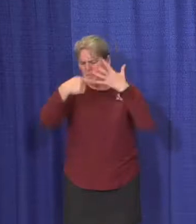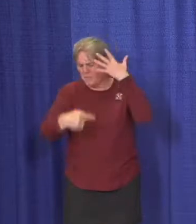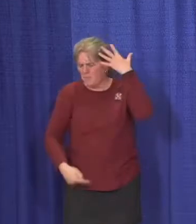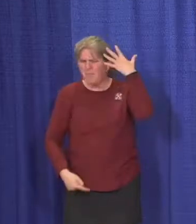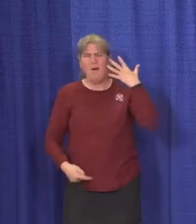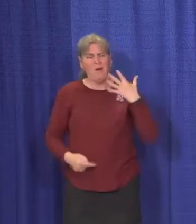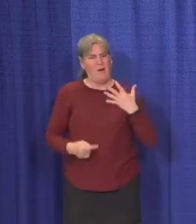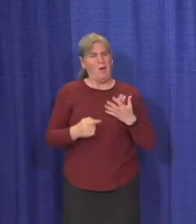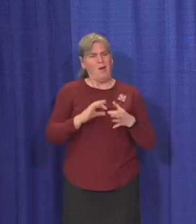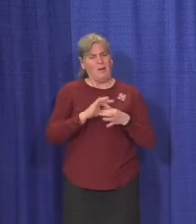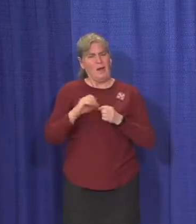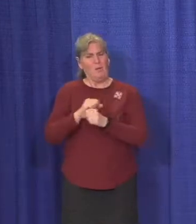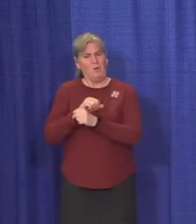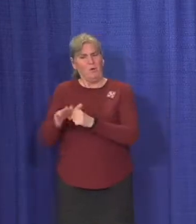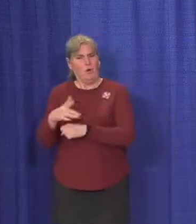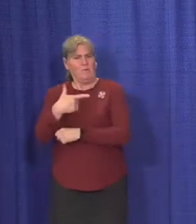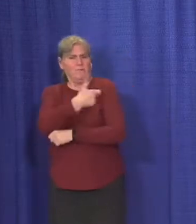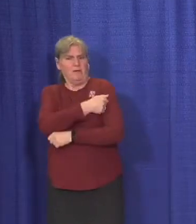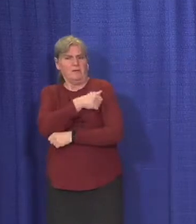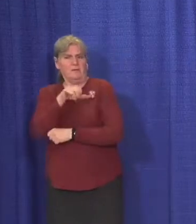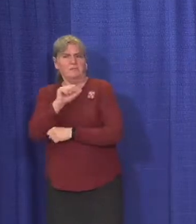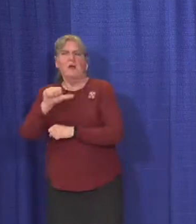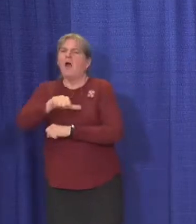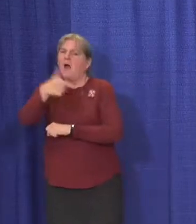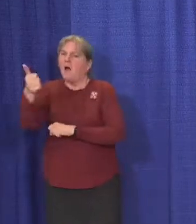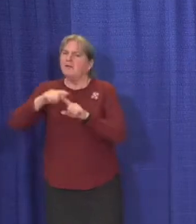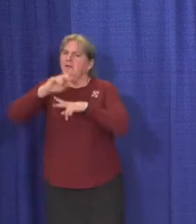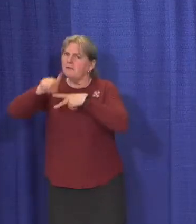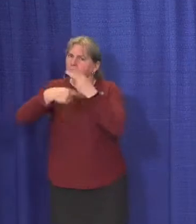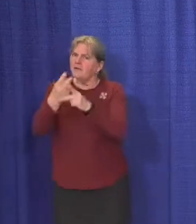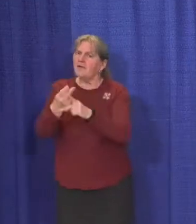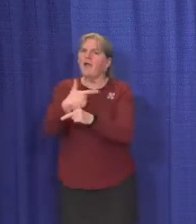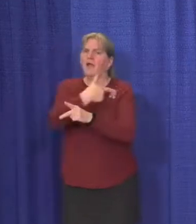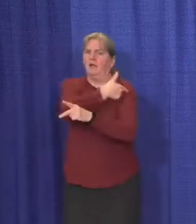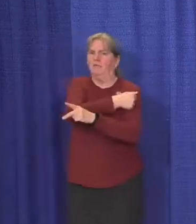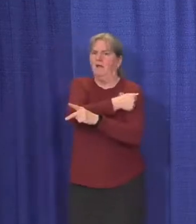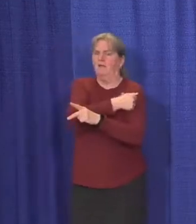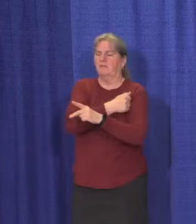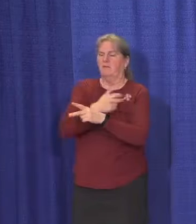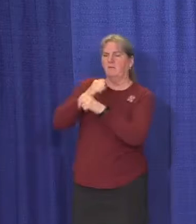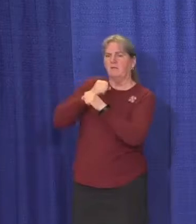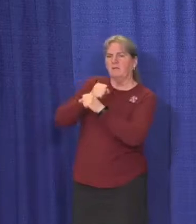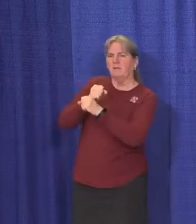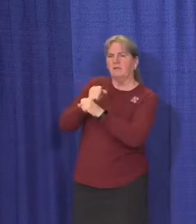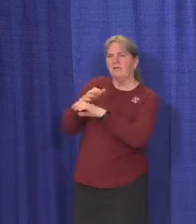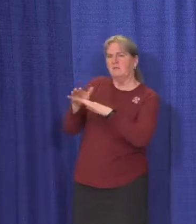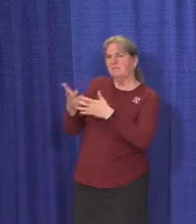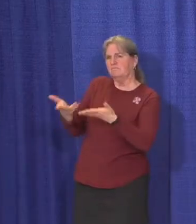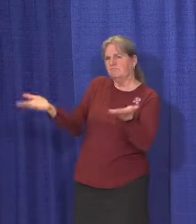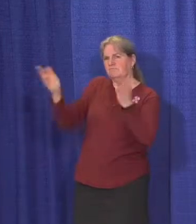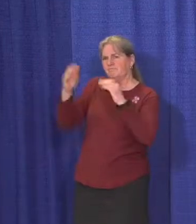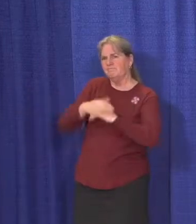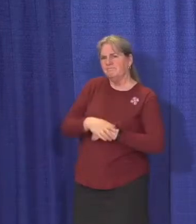immunizing people not just with COVID vaccines but with all the vaccines to keep us and our